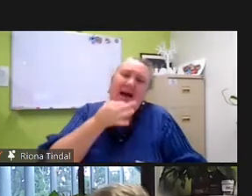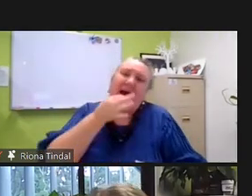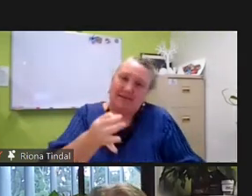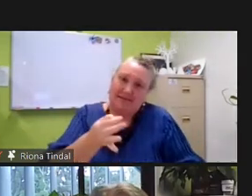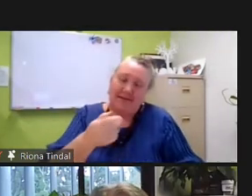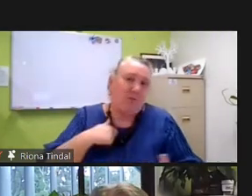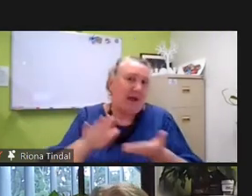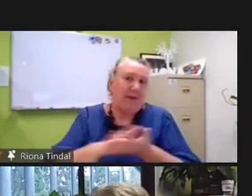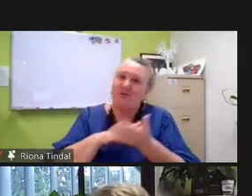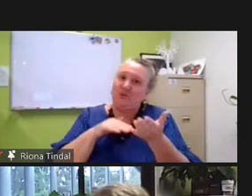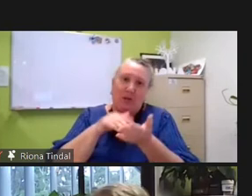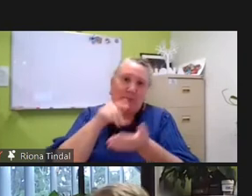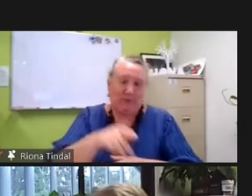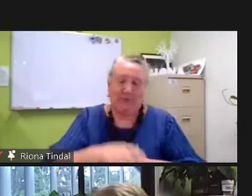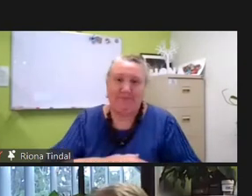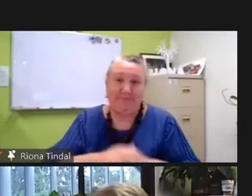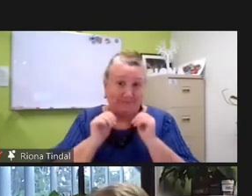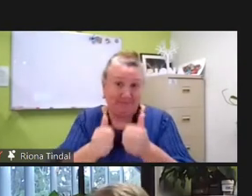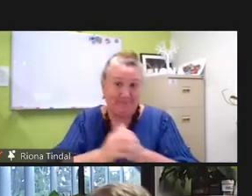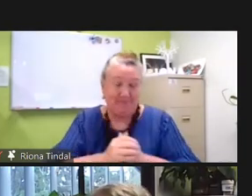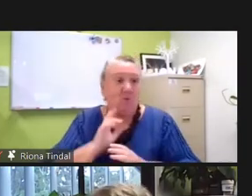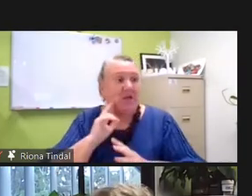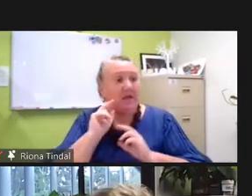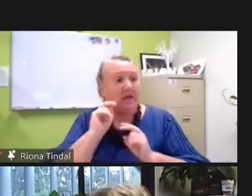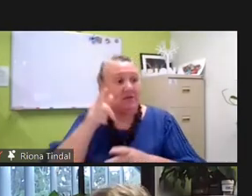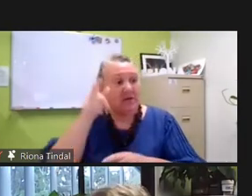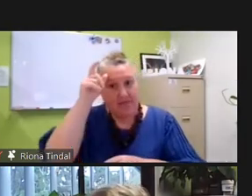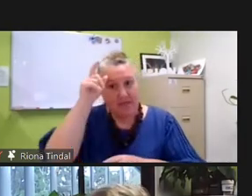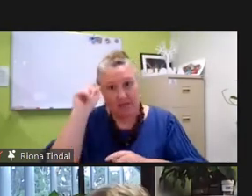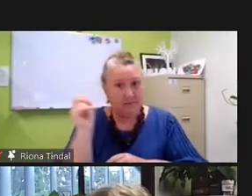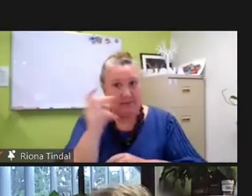but of course, if you're in doubt, please do ask. We are more than happy to help. All